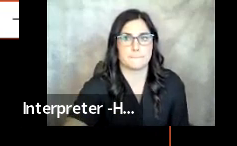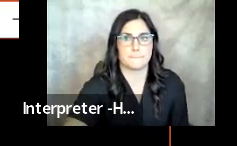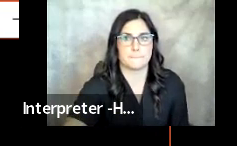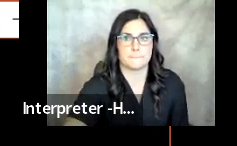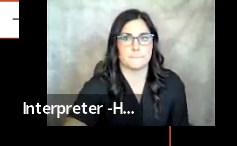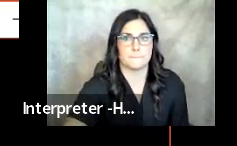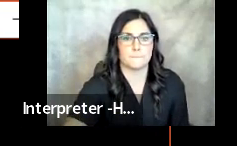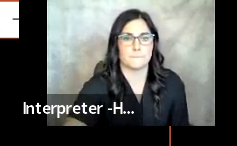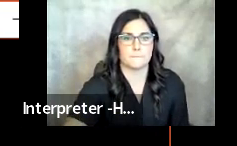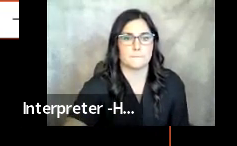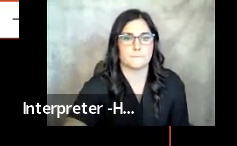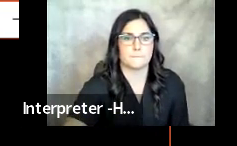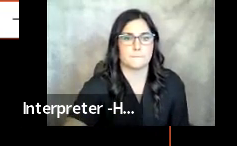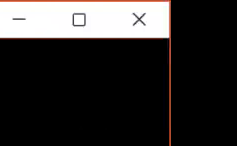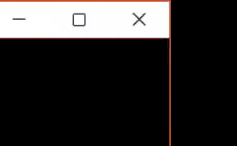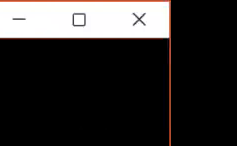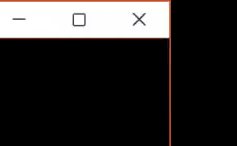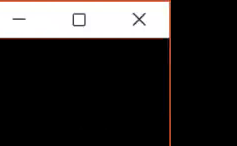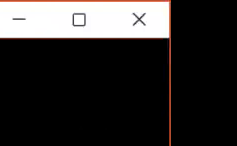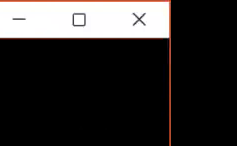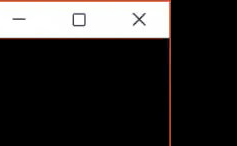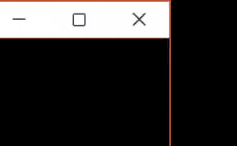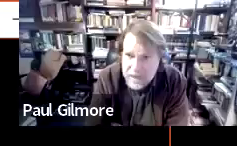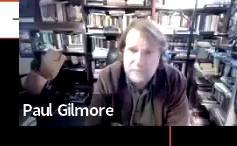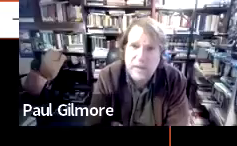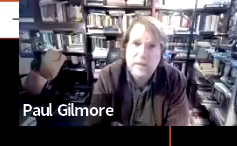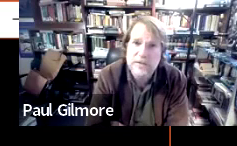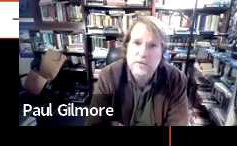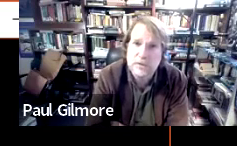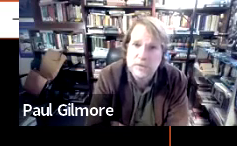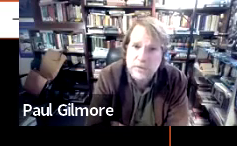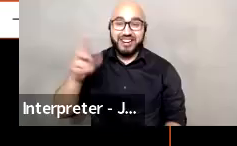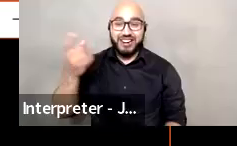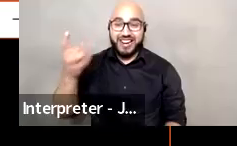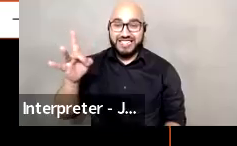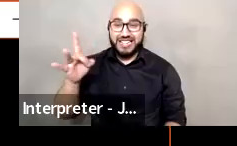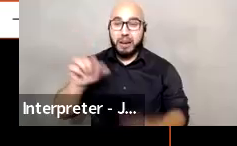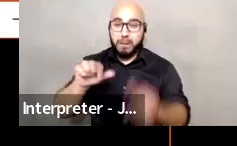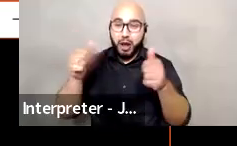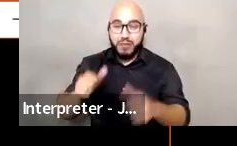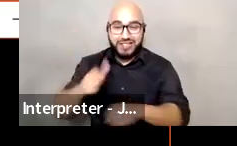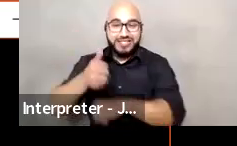718 monuments and statues, 109 public schools and so on and so forth.